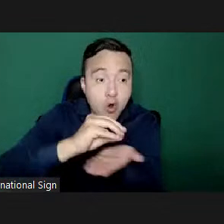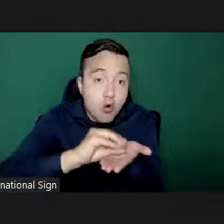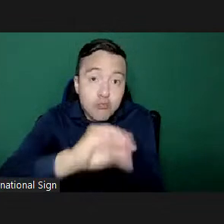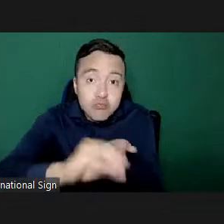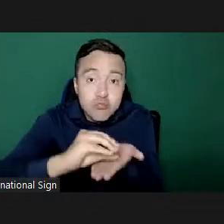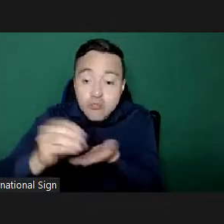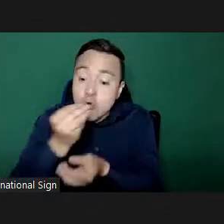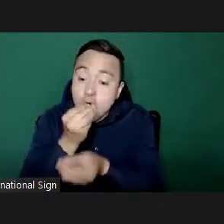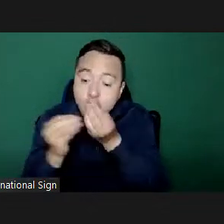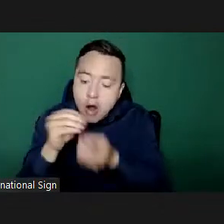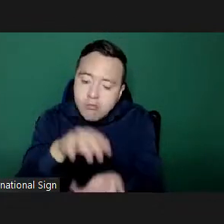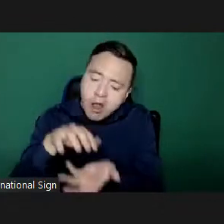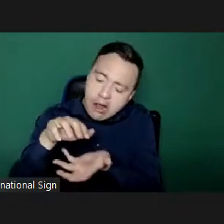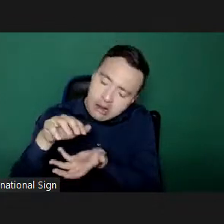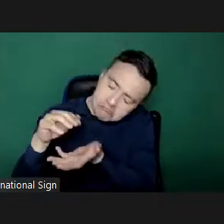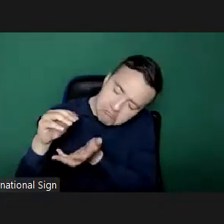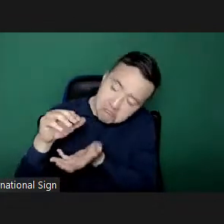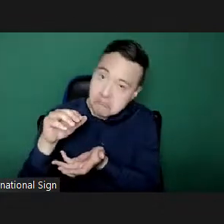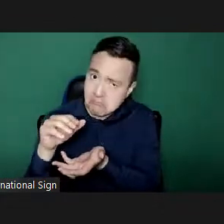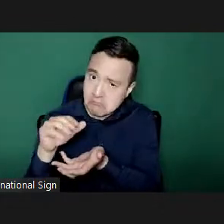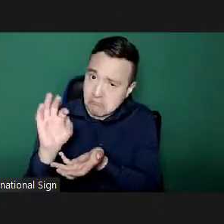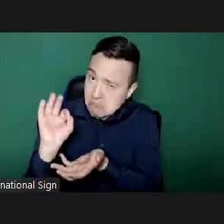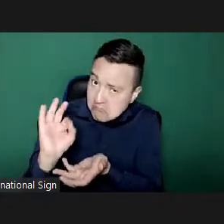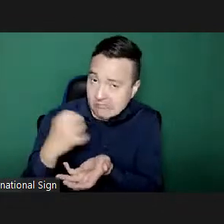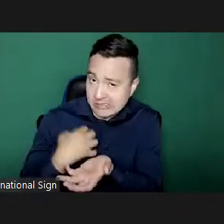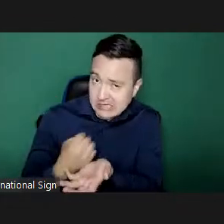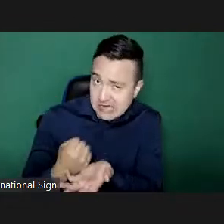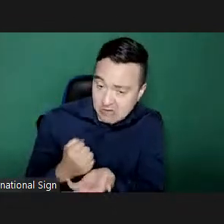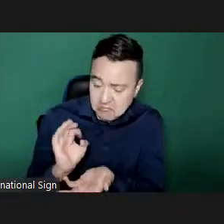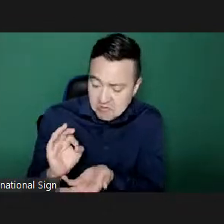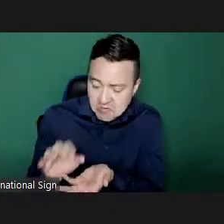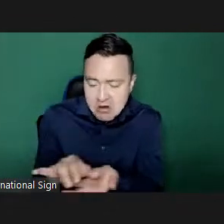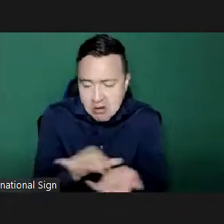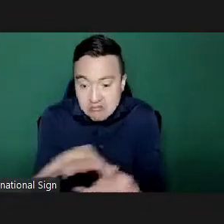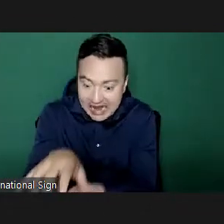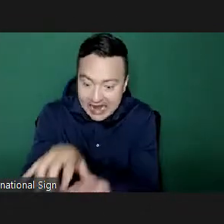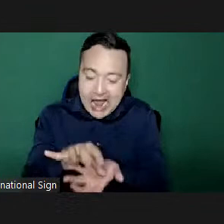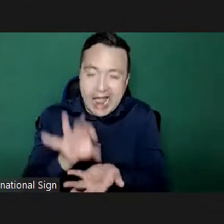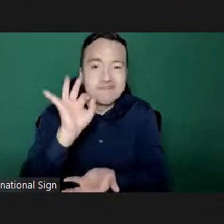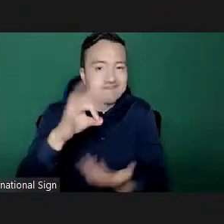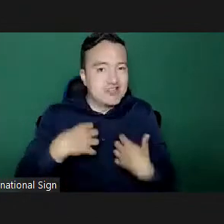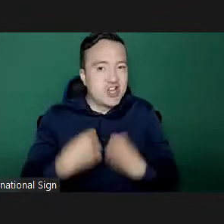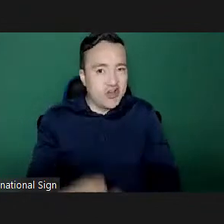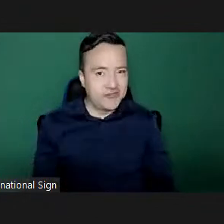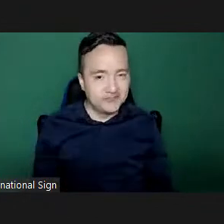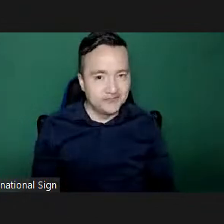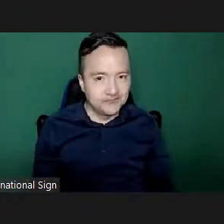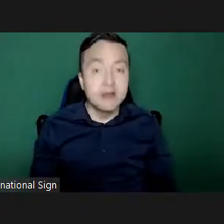Where we got our students to be more active by developing specific programs.